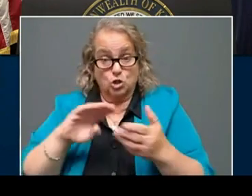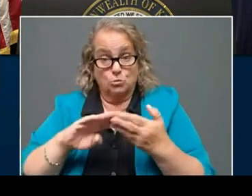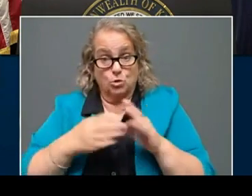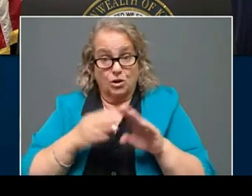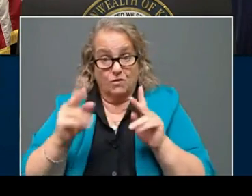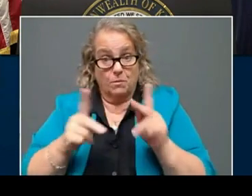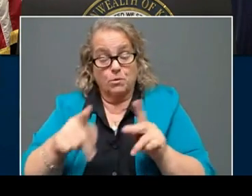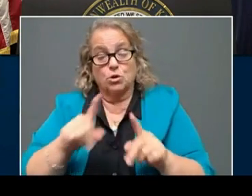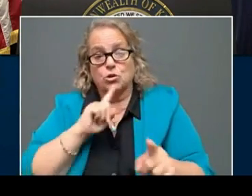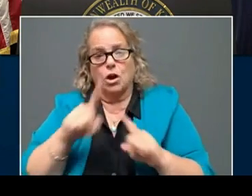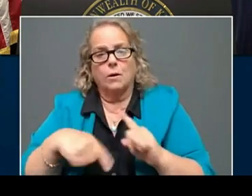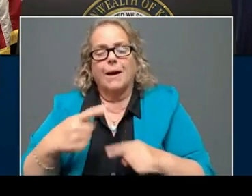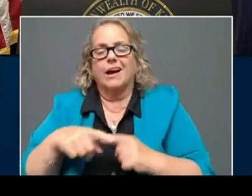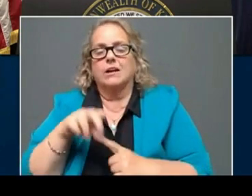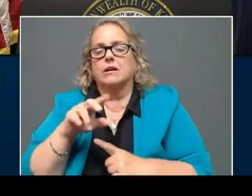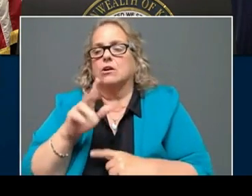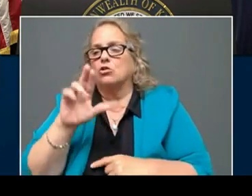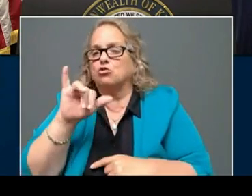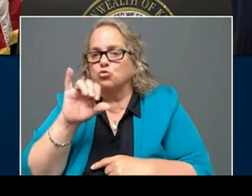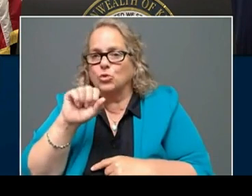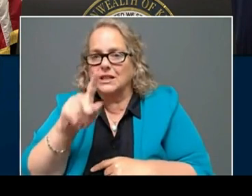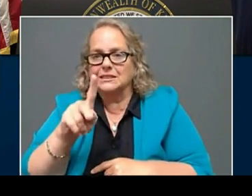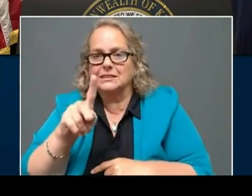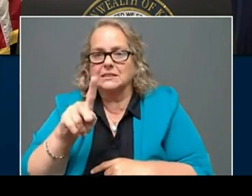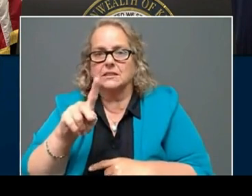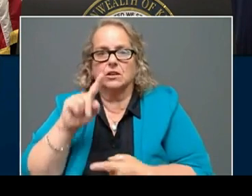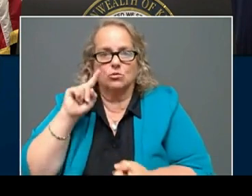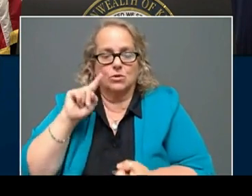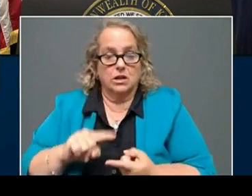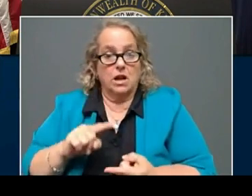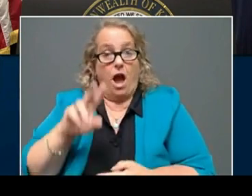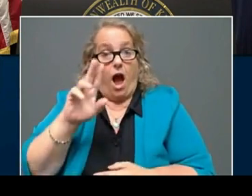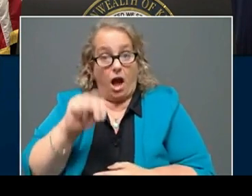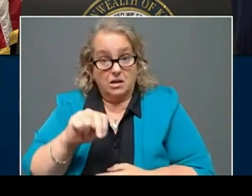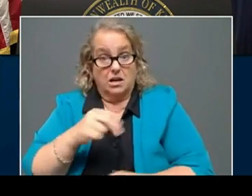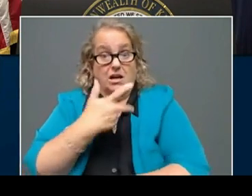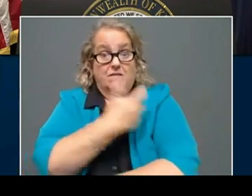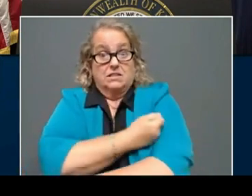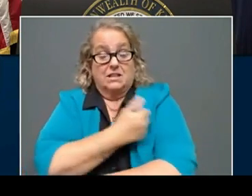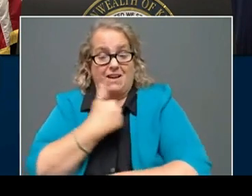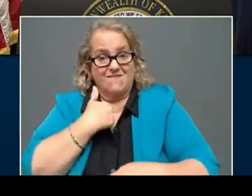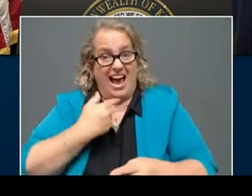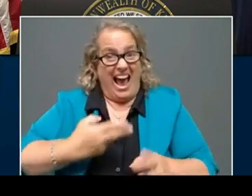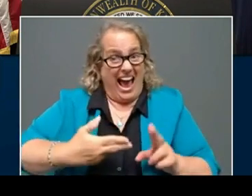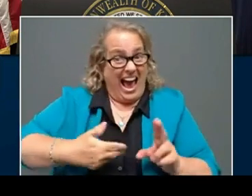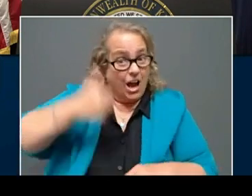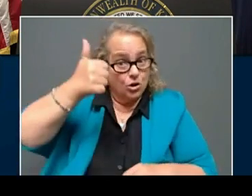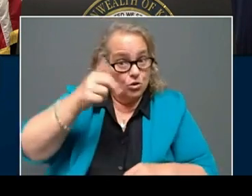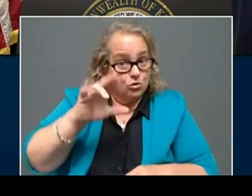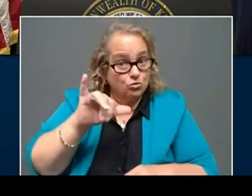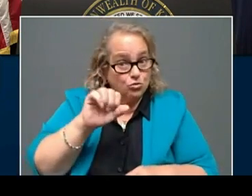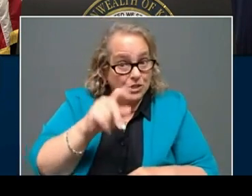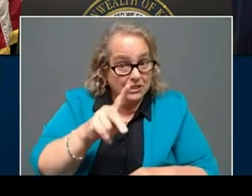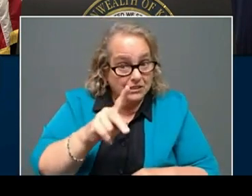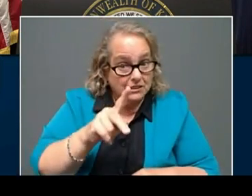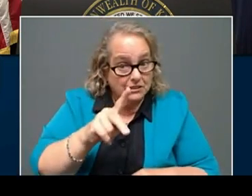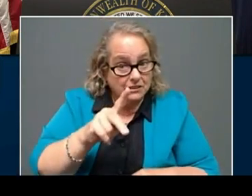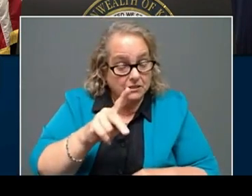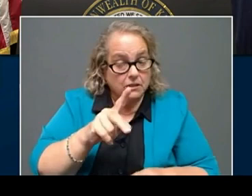reduction that the unvaccinated have a higher risk relative to the people who are vaccinated. I'm gonna come back to this and show Kentucky data to make